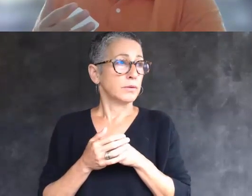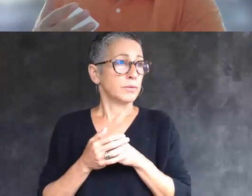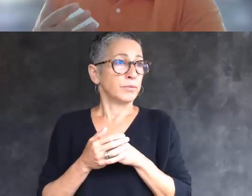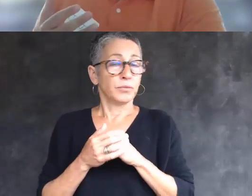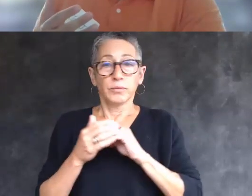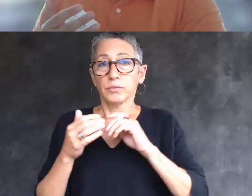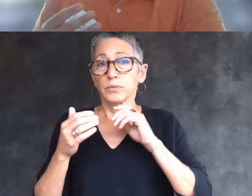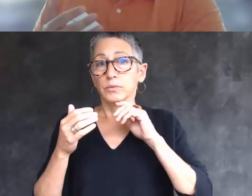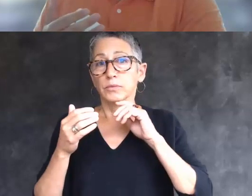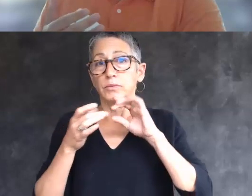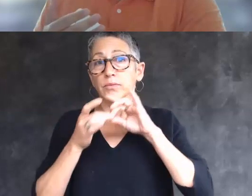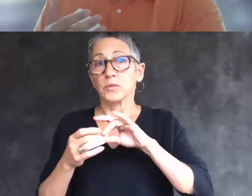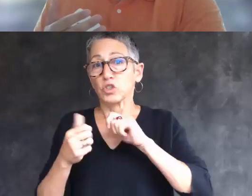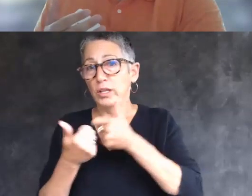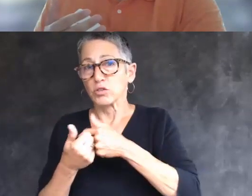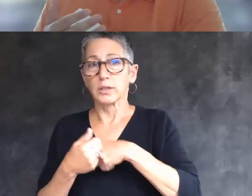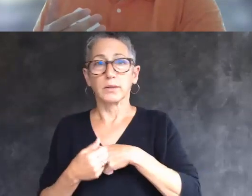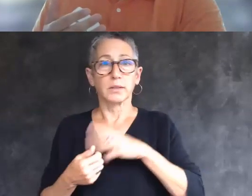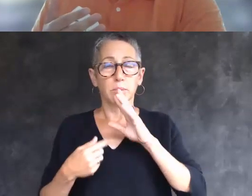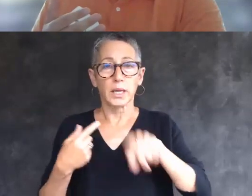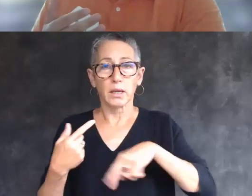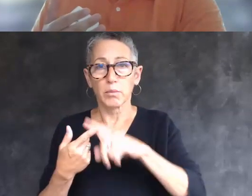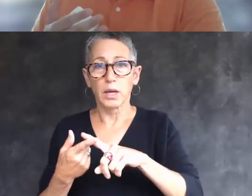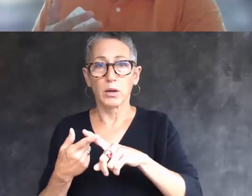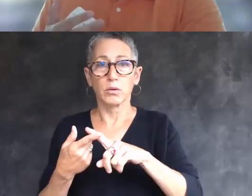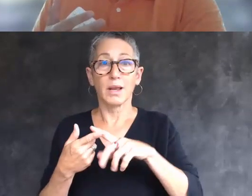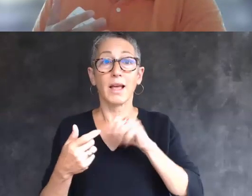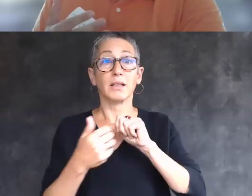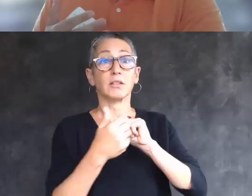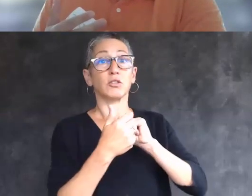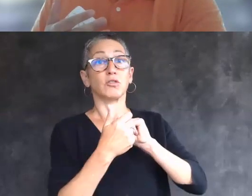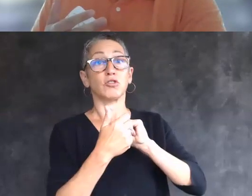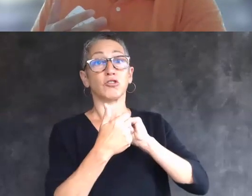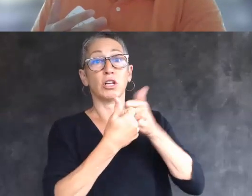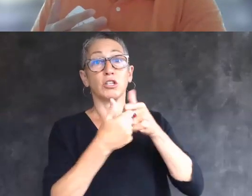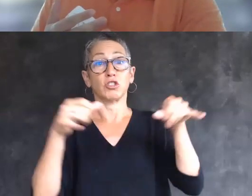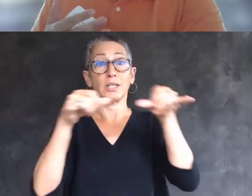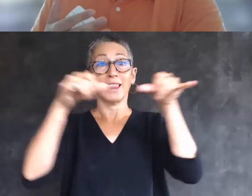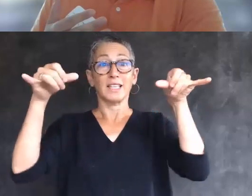and acknowledging that the system itself is flawed and